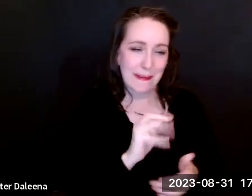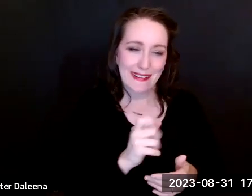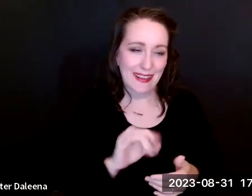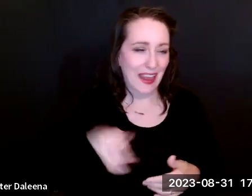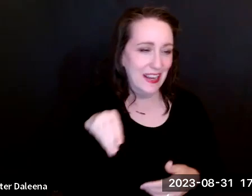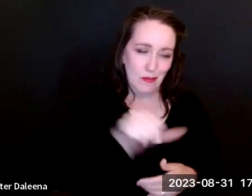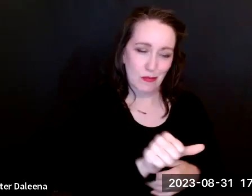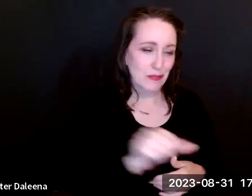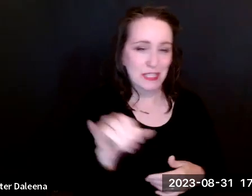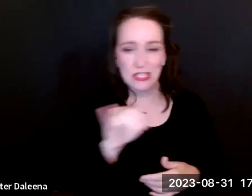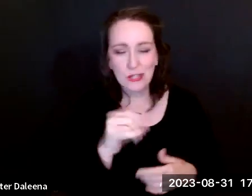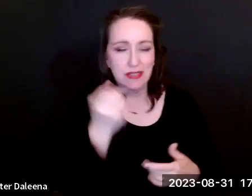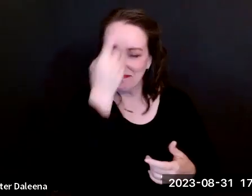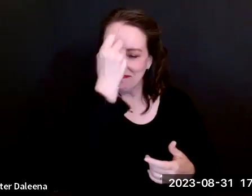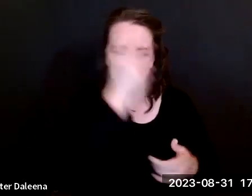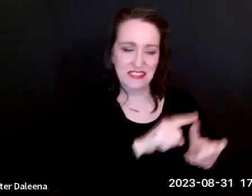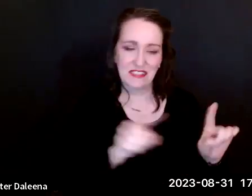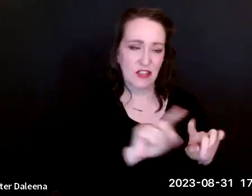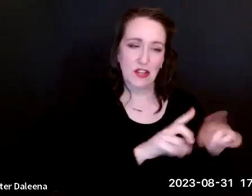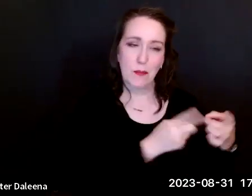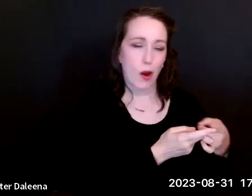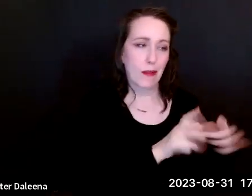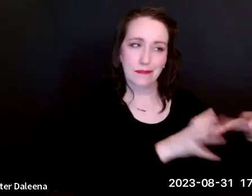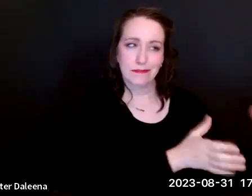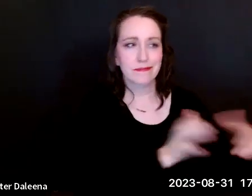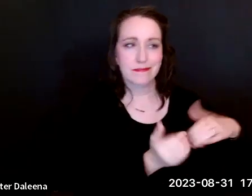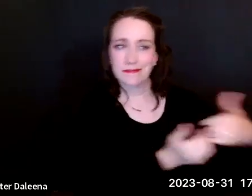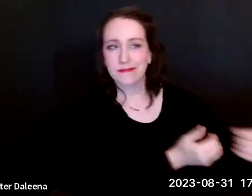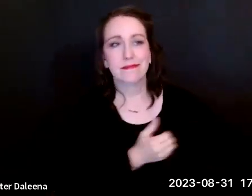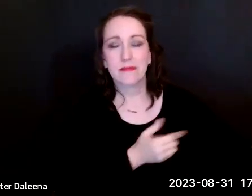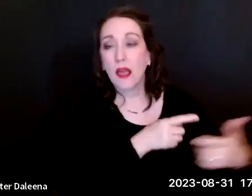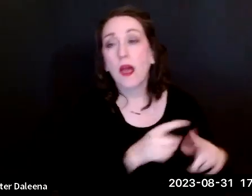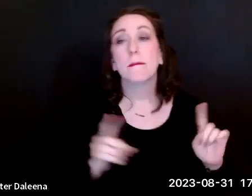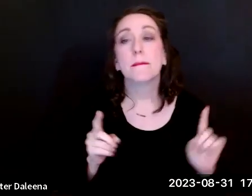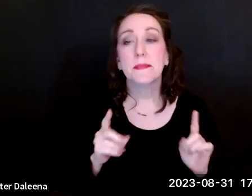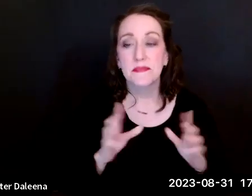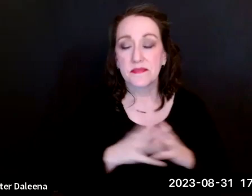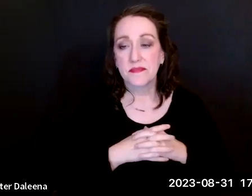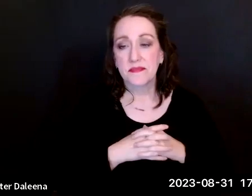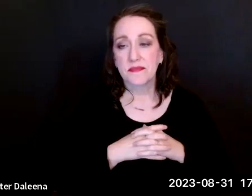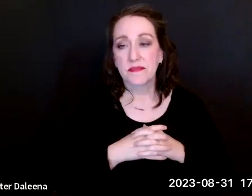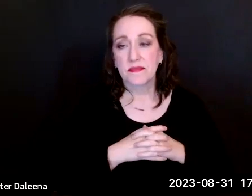insurance and I get it's a whole other department and ball of wax but so I'm thinking ahead and